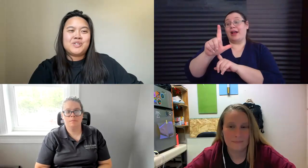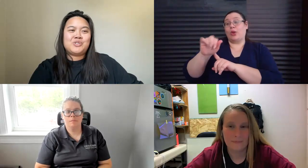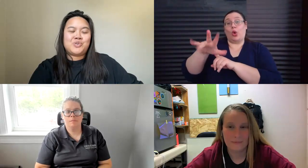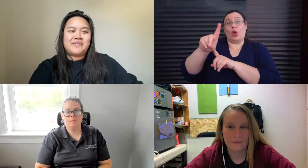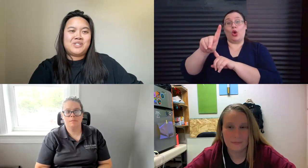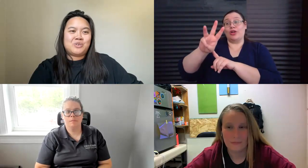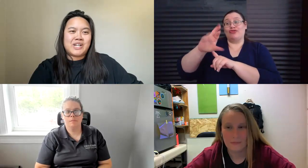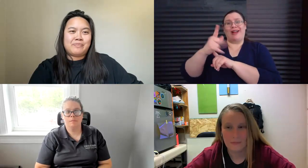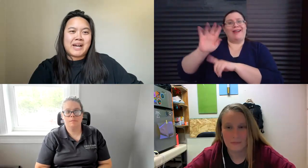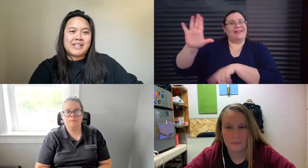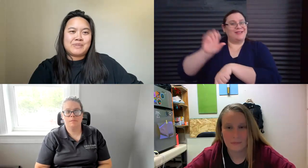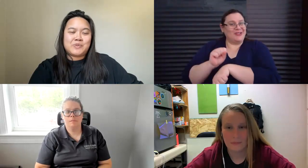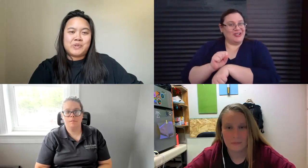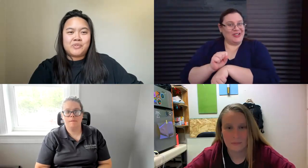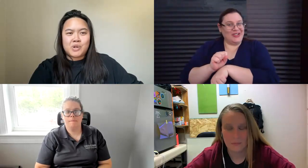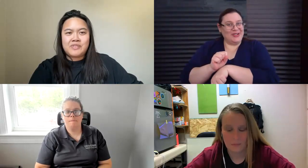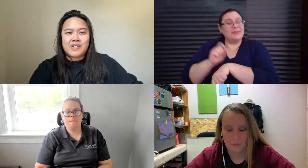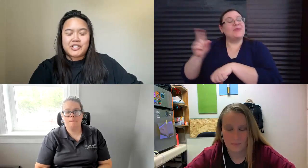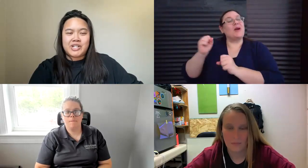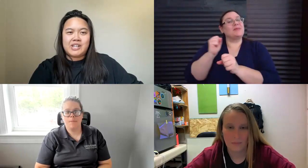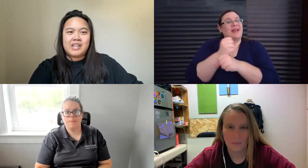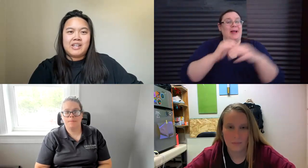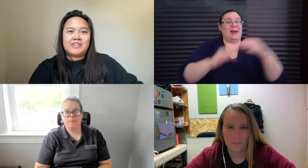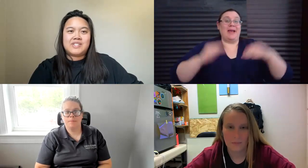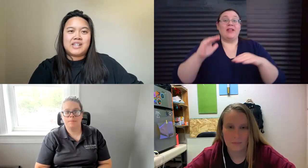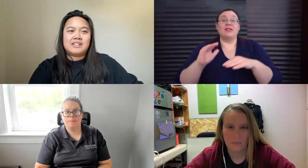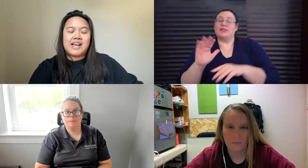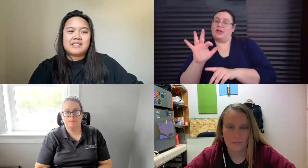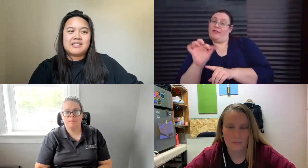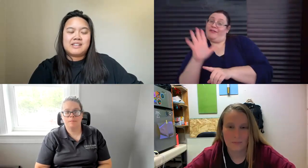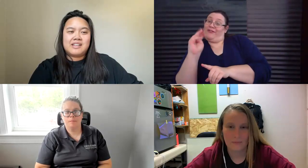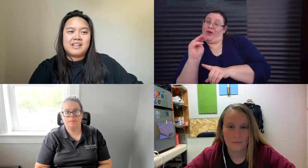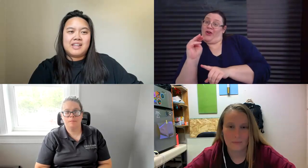She also strives to create a balance between form and function of stained glass.